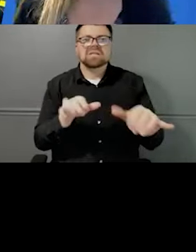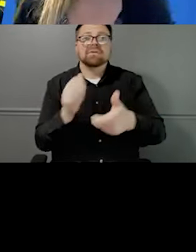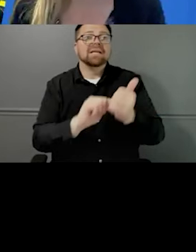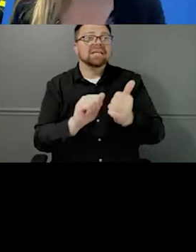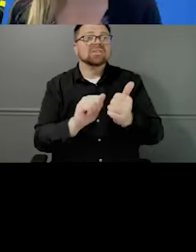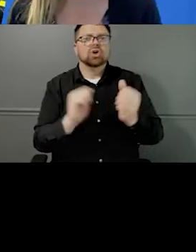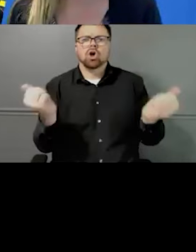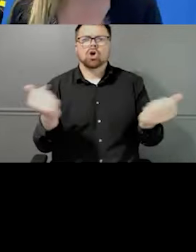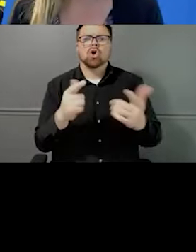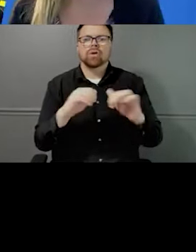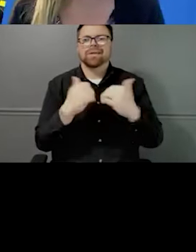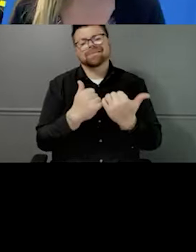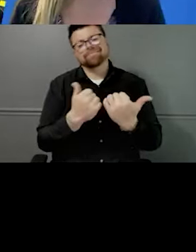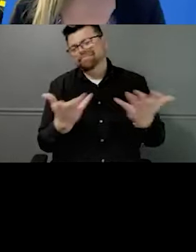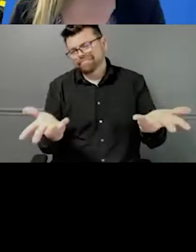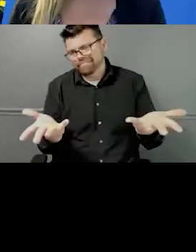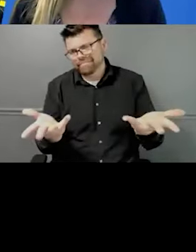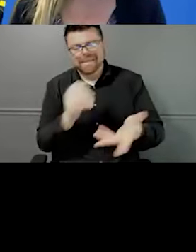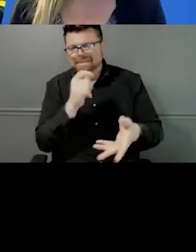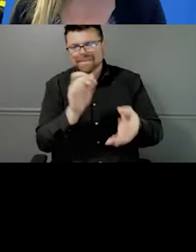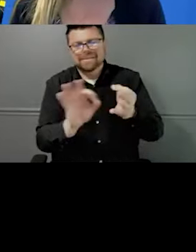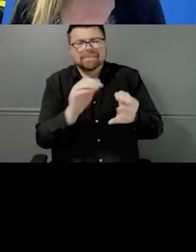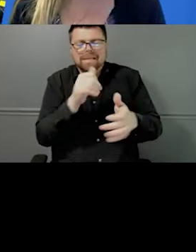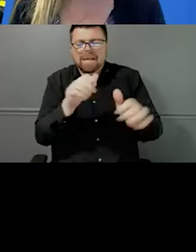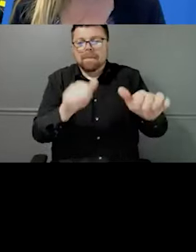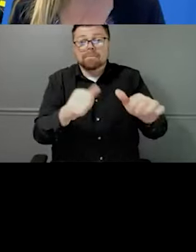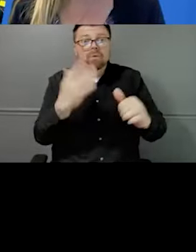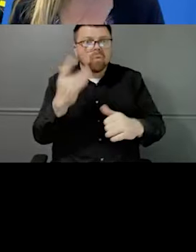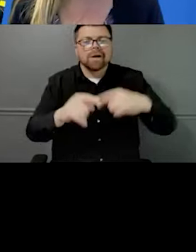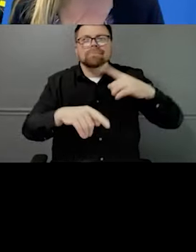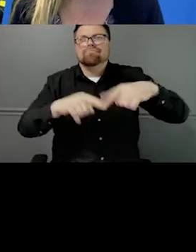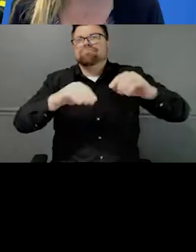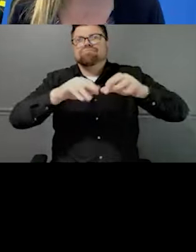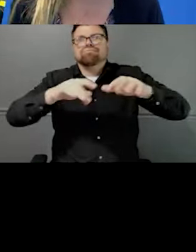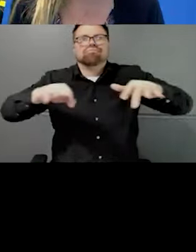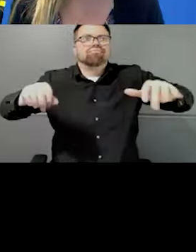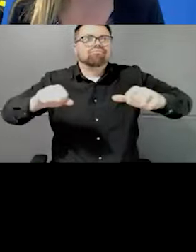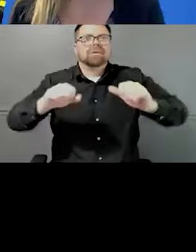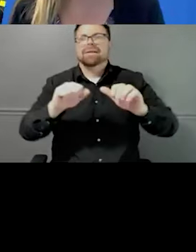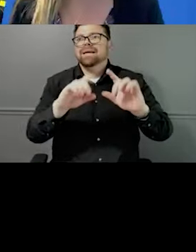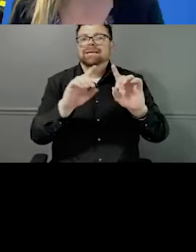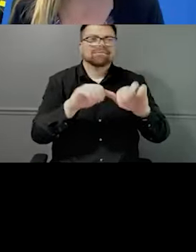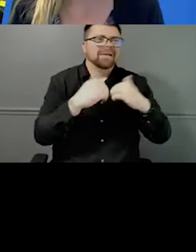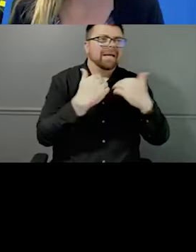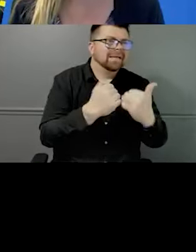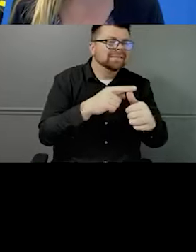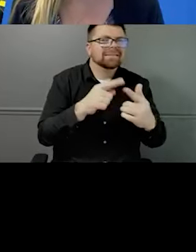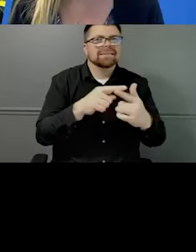That's not simply possible given the variance in agency statutory regulatory requirements,